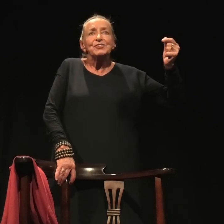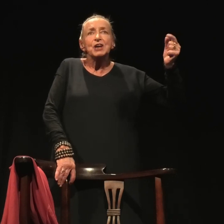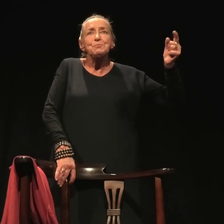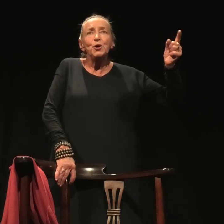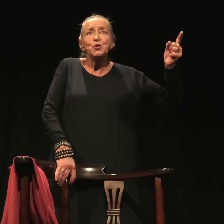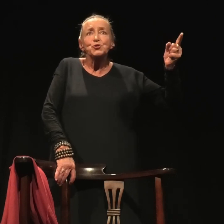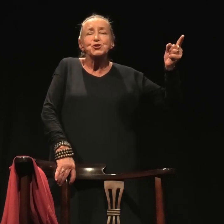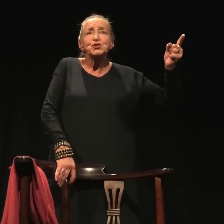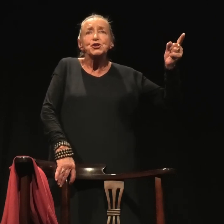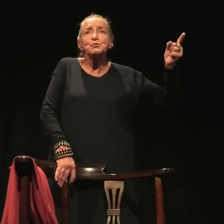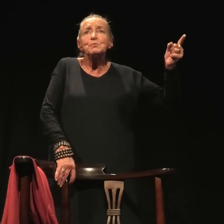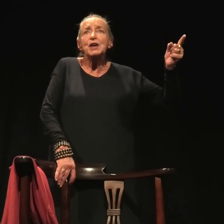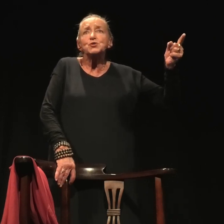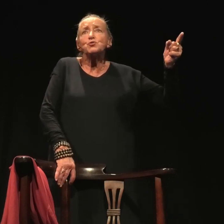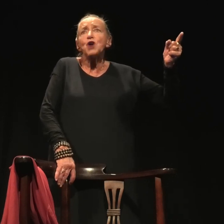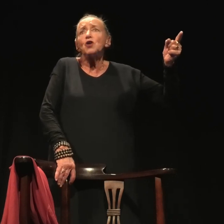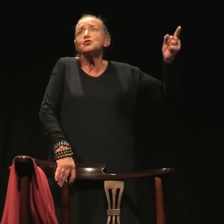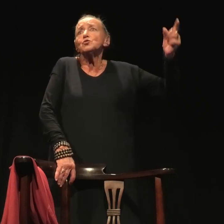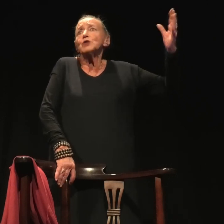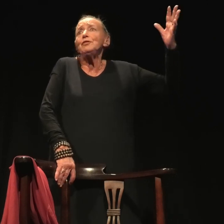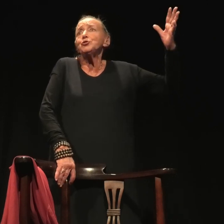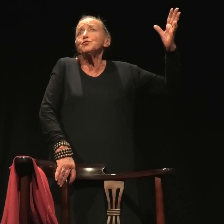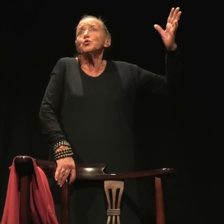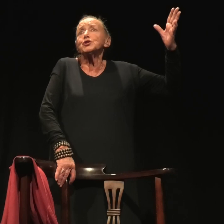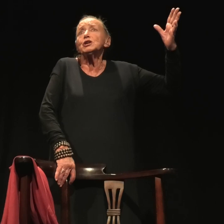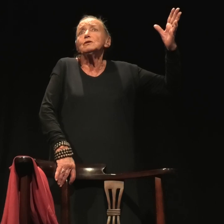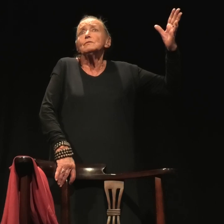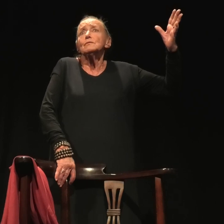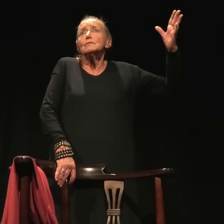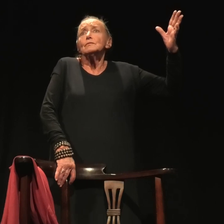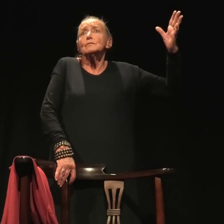flapping its wings, began to sing the chime.